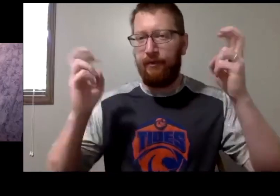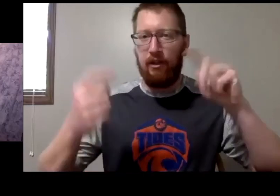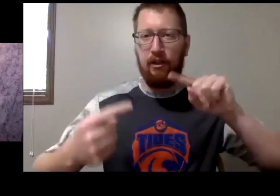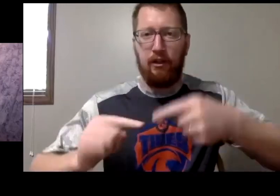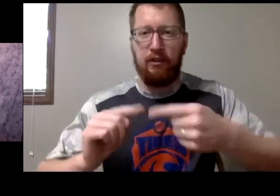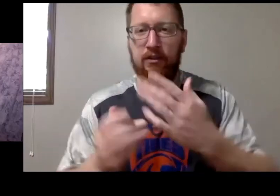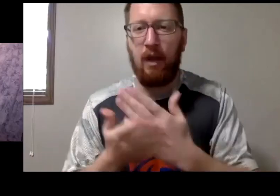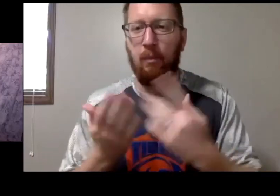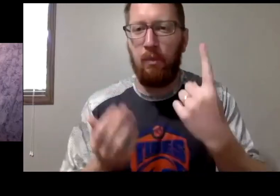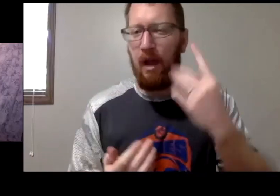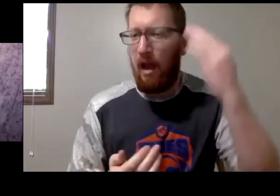Yeah.